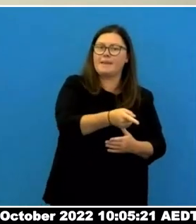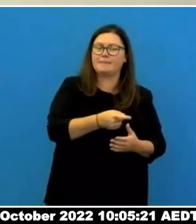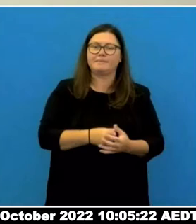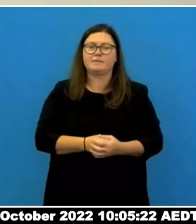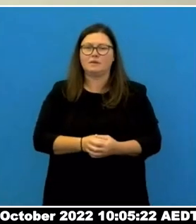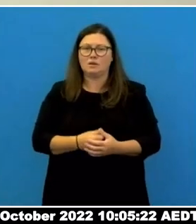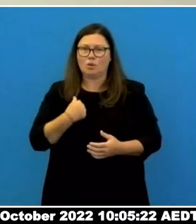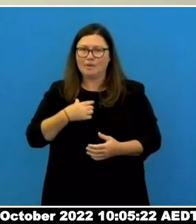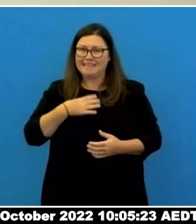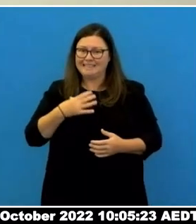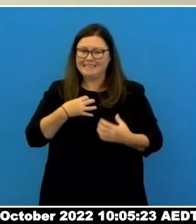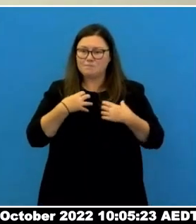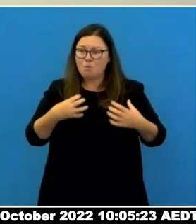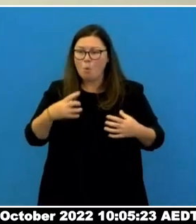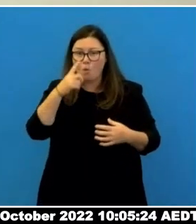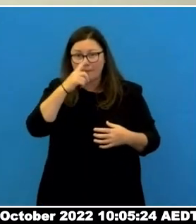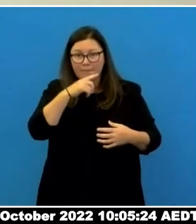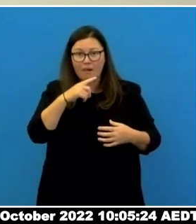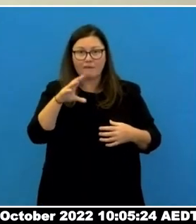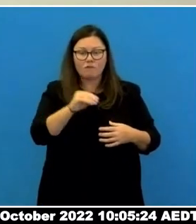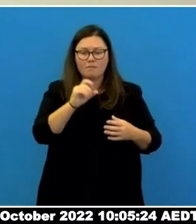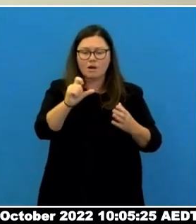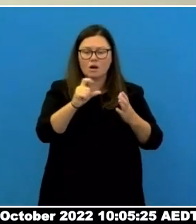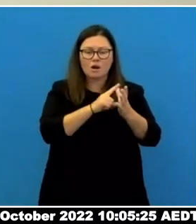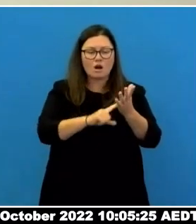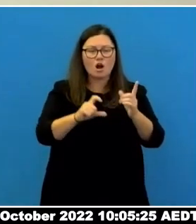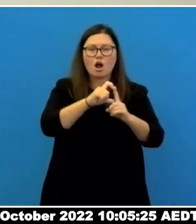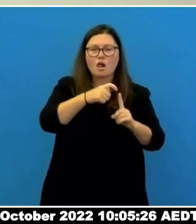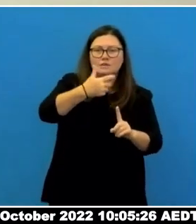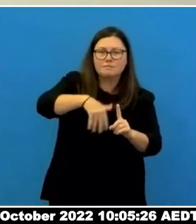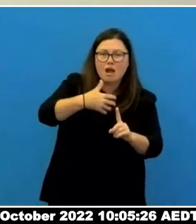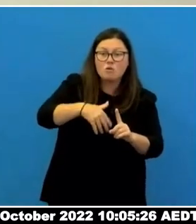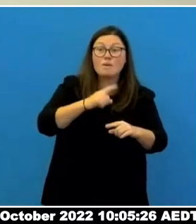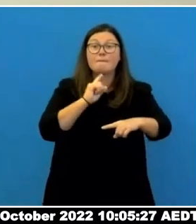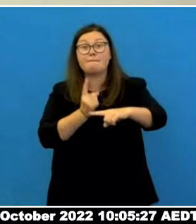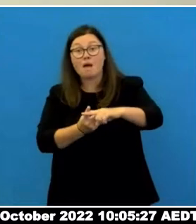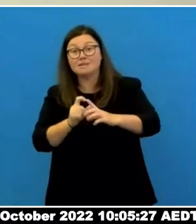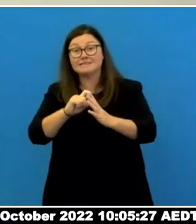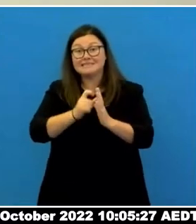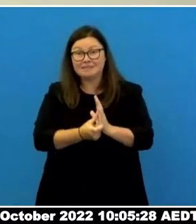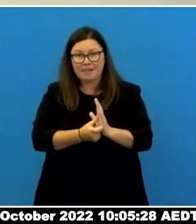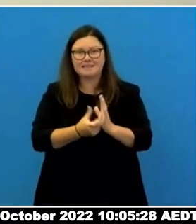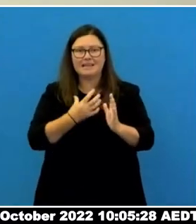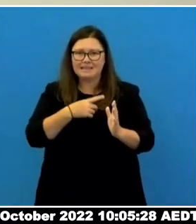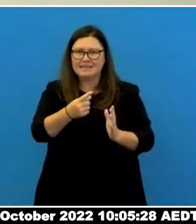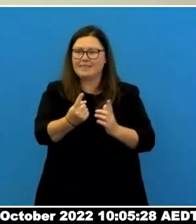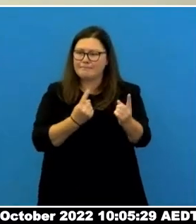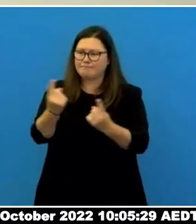from culturally and linguistically diverse communities with disabilities in public anti racism campaigns.